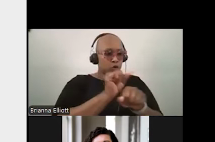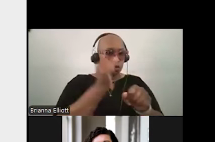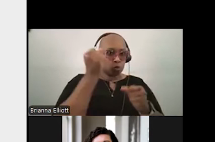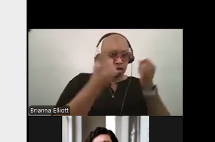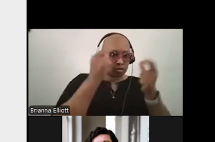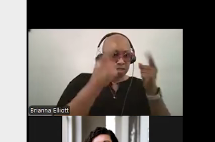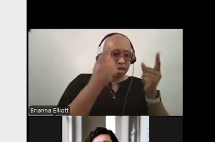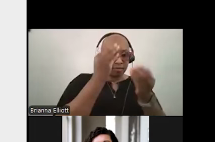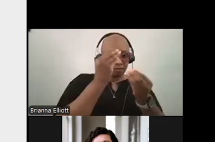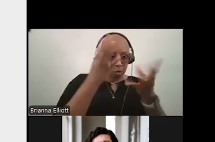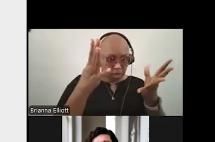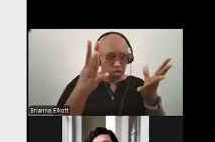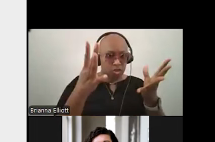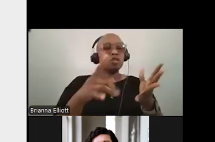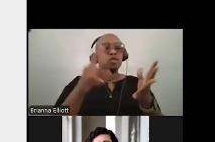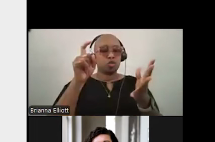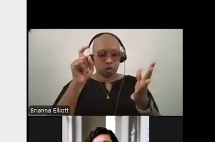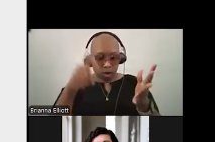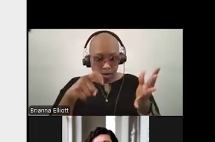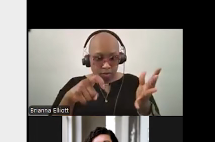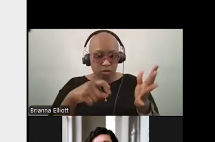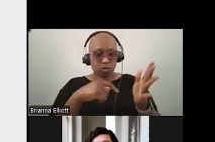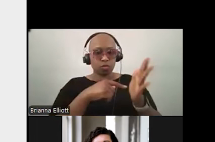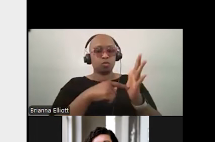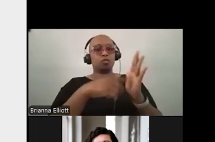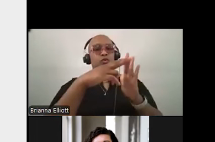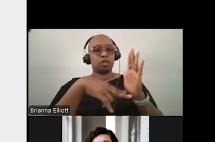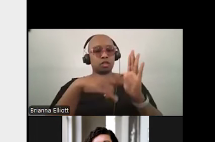that page. So the first thing that they're going to be is going to be text alternatives. We're